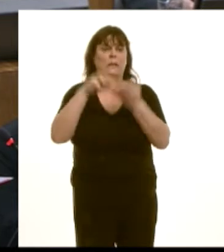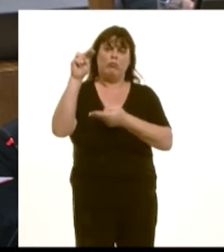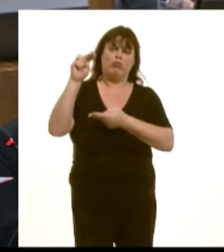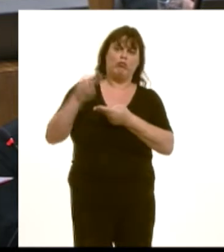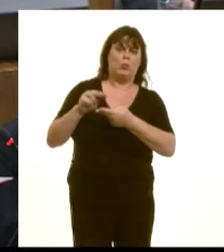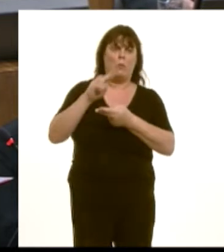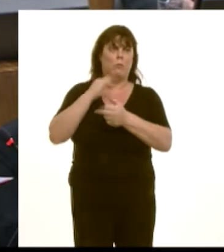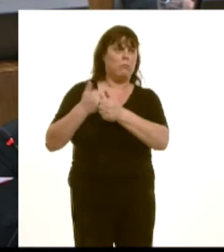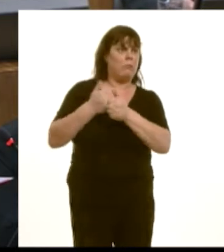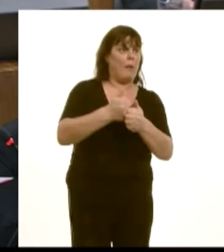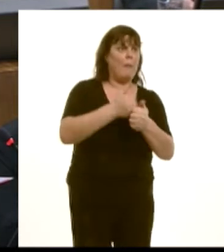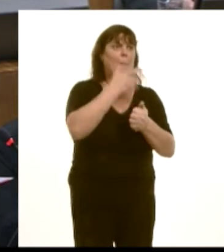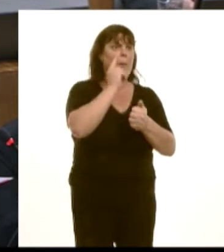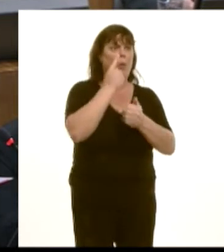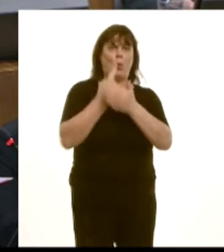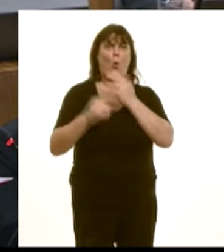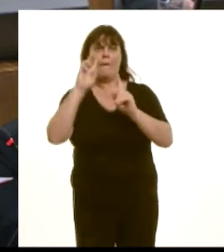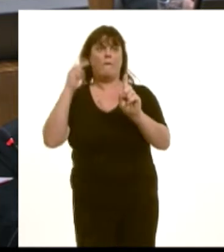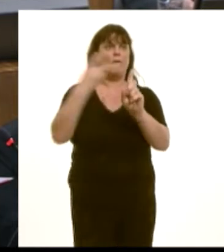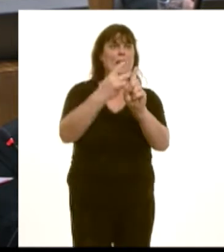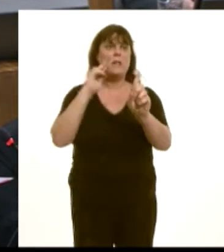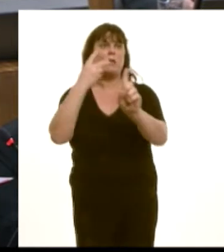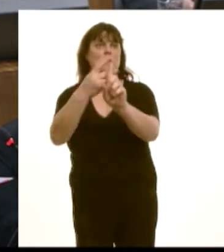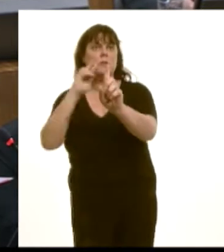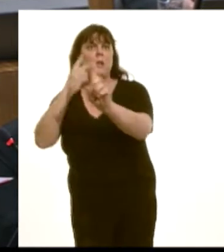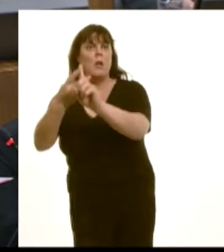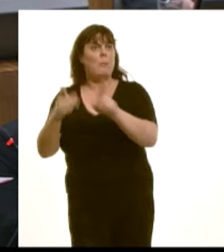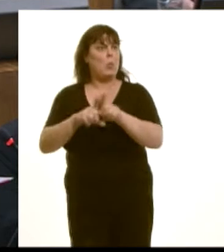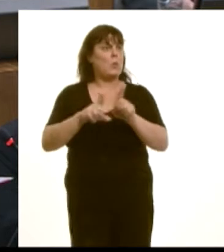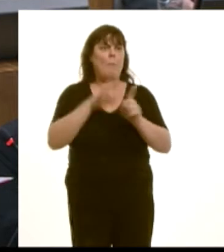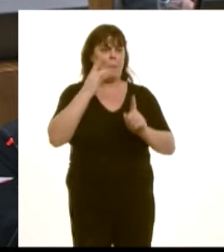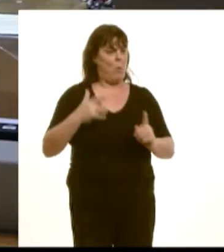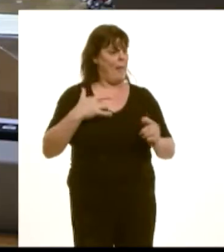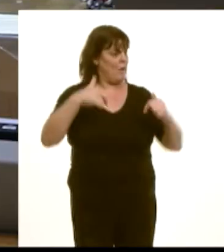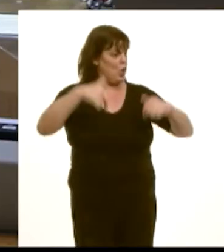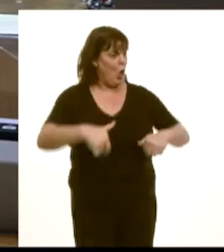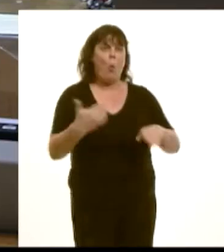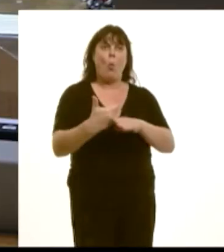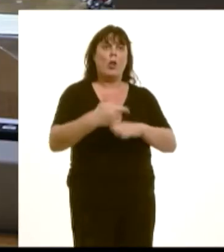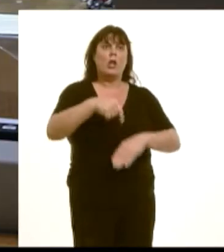would be of benefit not only to tourism in Wales, but to Welsh businesses in general.